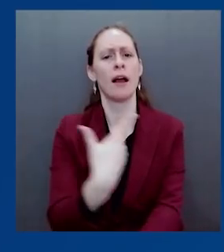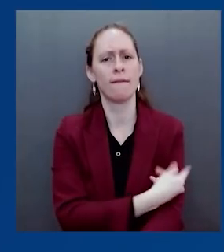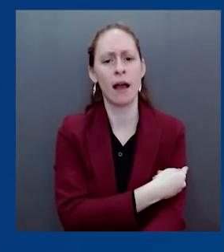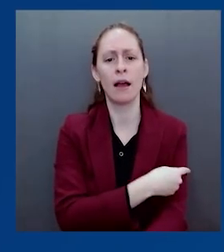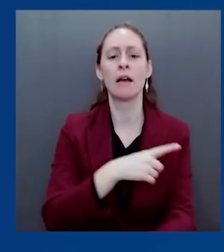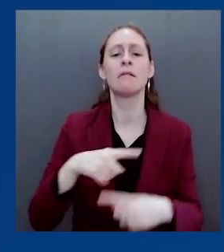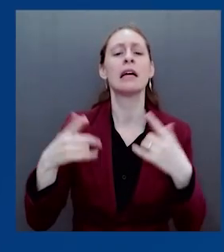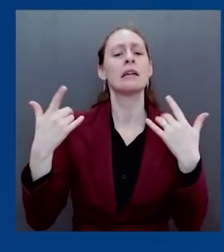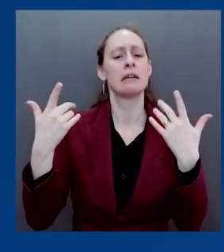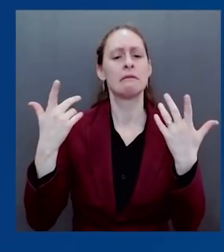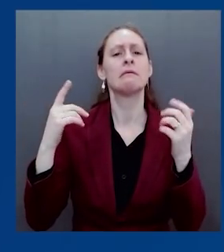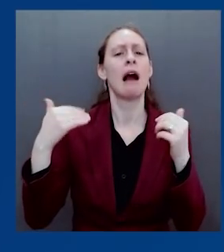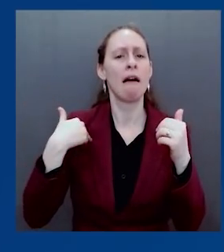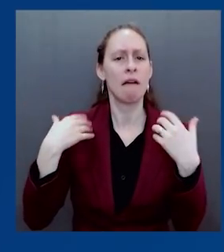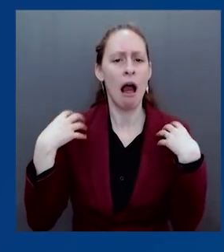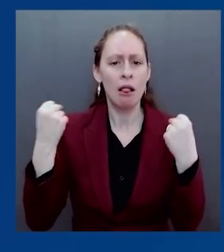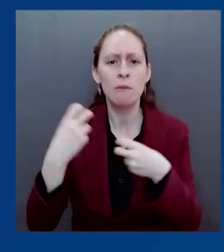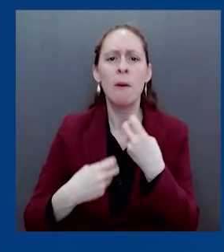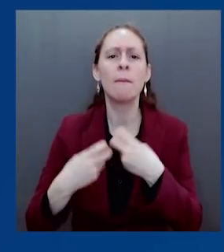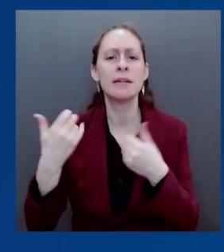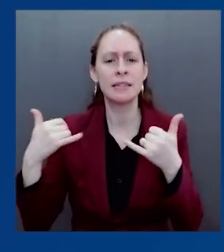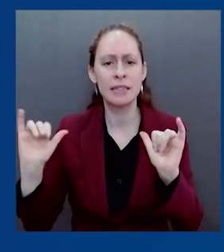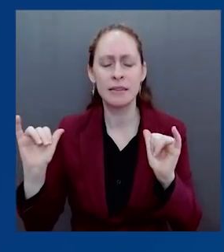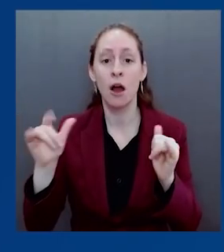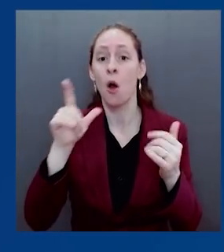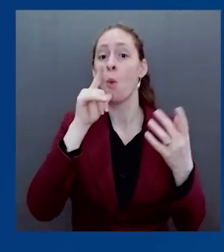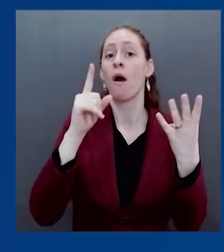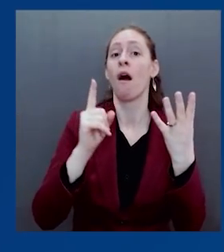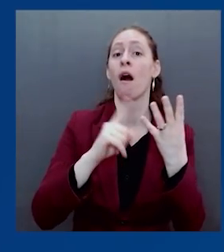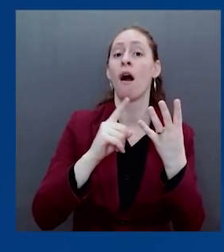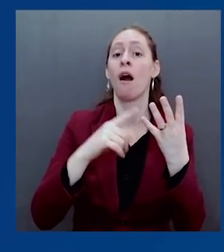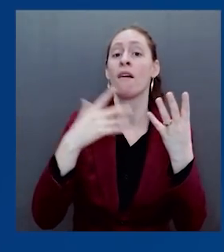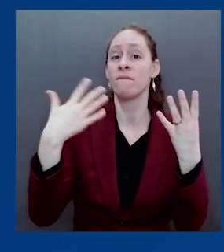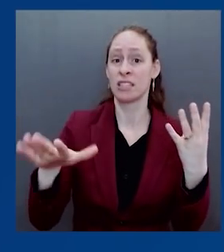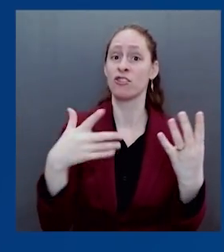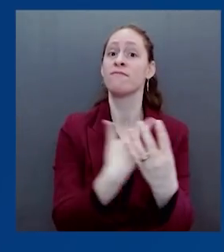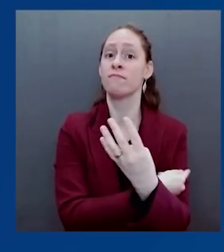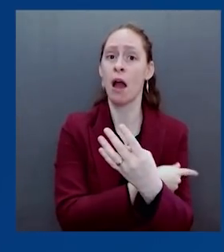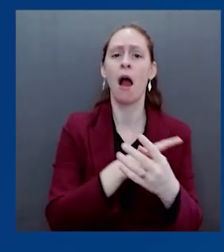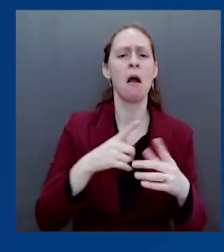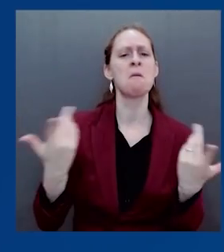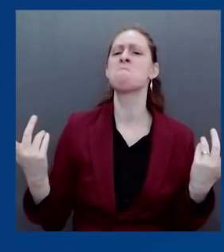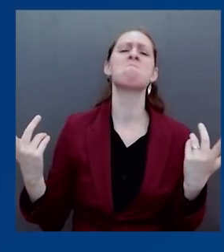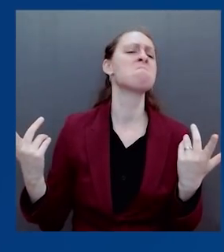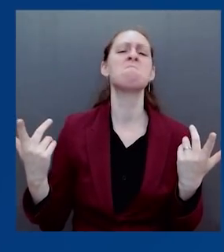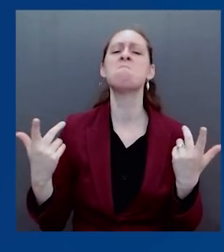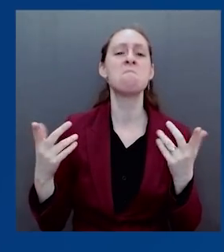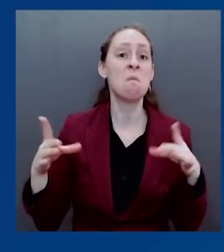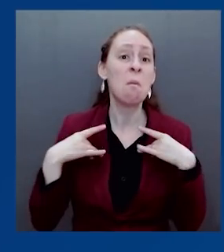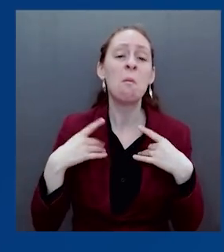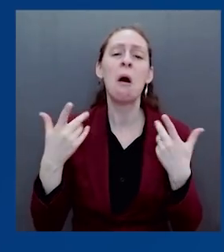but they're all in the treatment guidelines. Next slide. In addition, what about the pipeline?